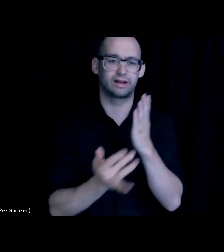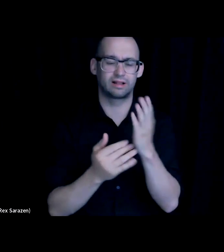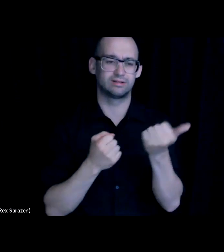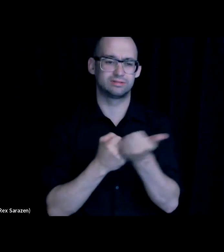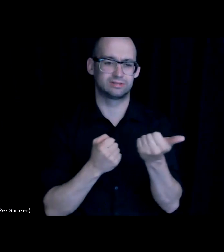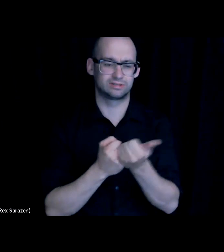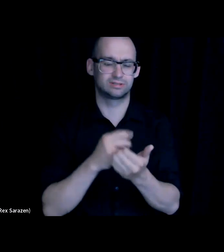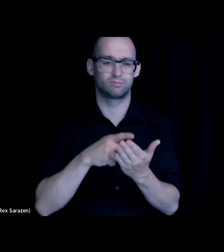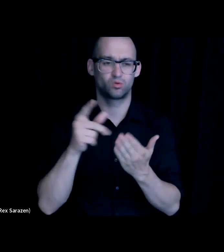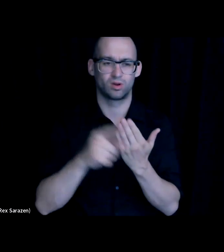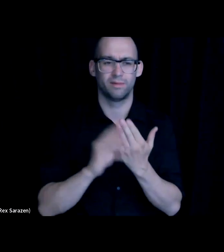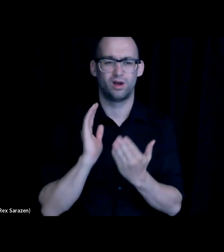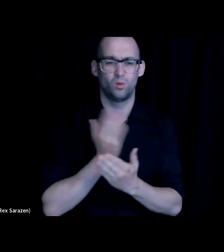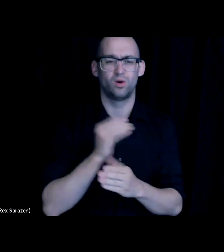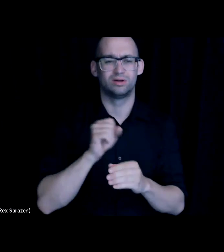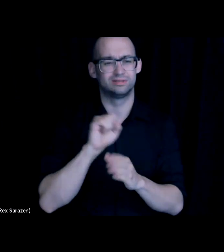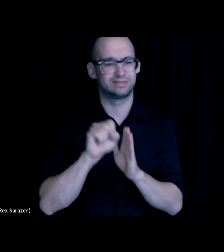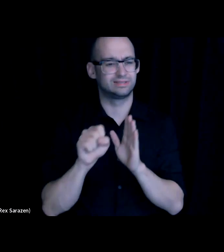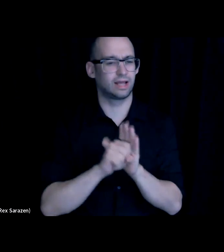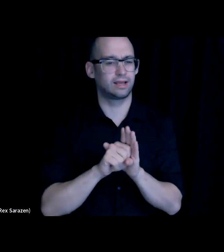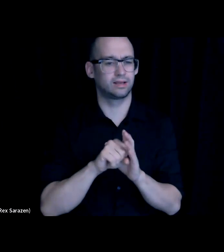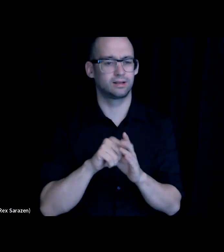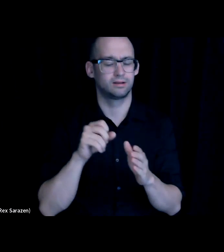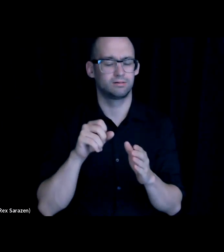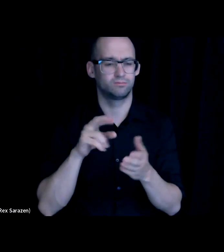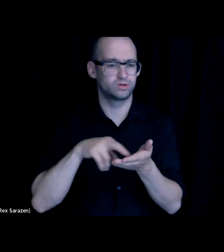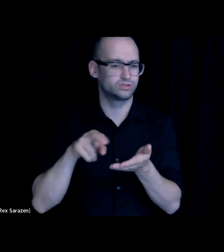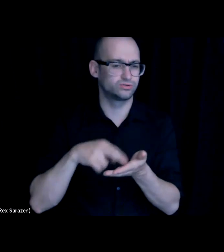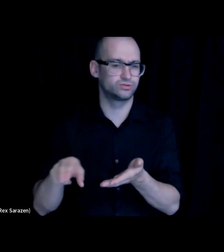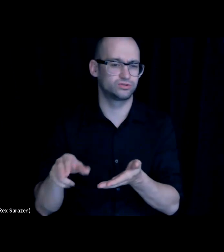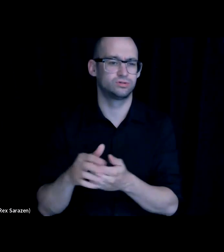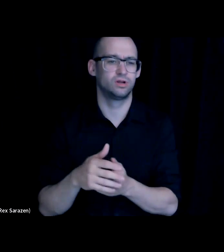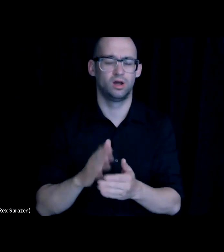project. So this California Department of Education funds us to deliver a tech blended